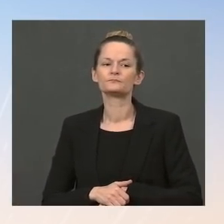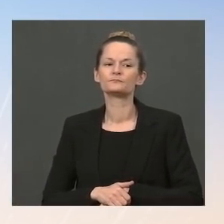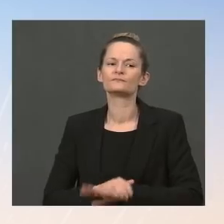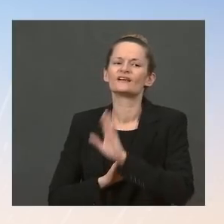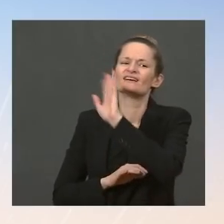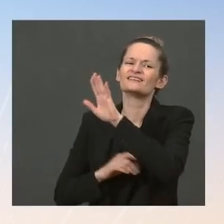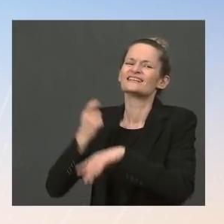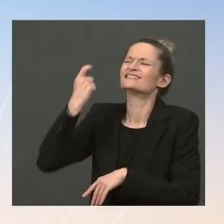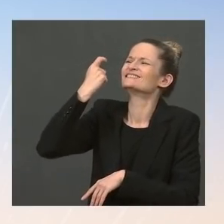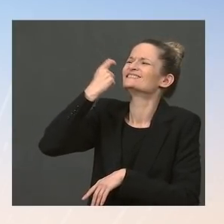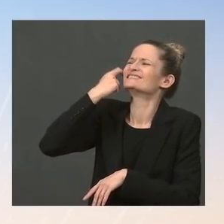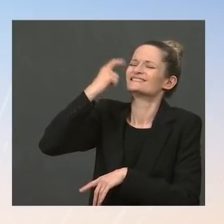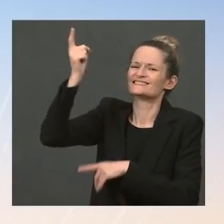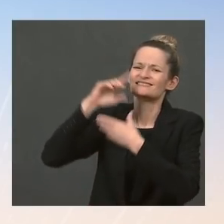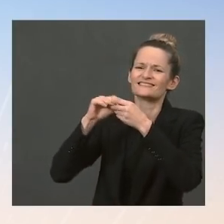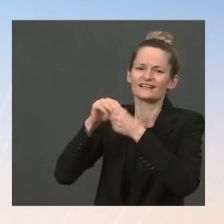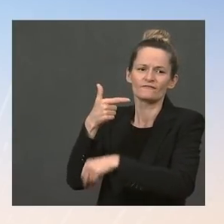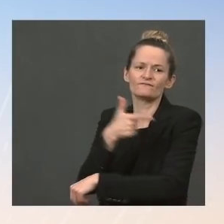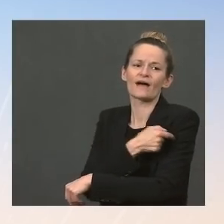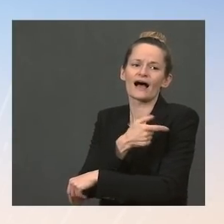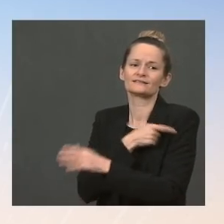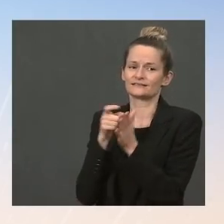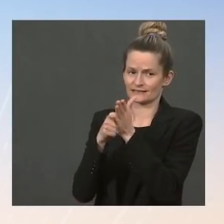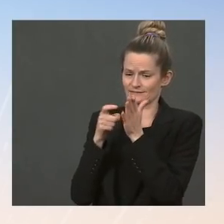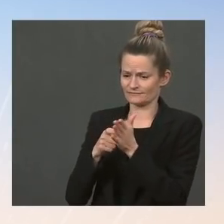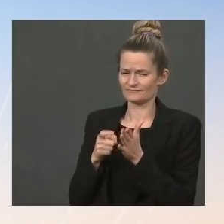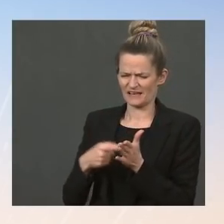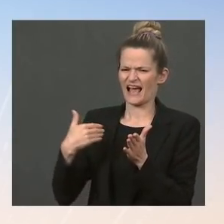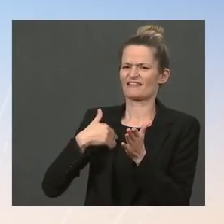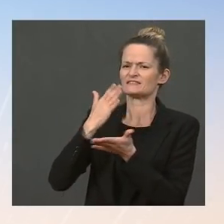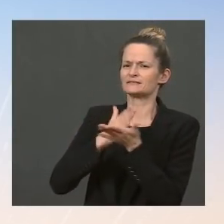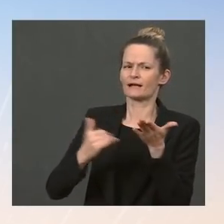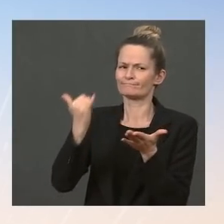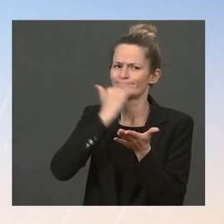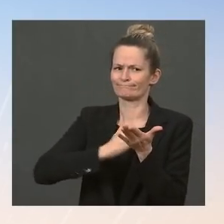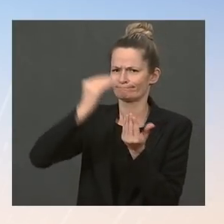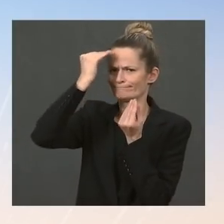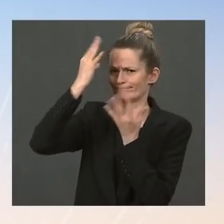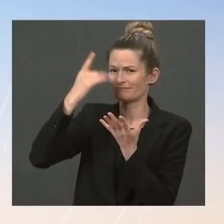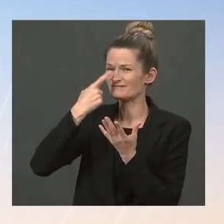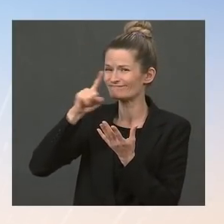that's been out there, and ask you to clarify. There seems to be a difference of opinion between Nicki Minaj and the White House